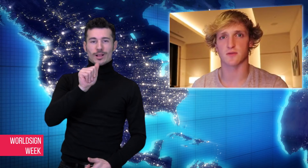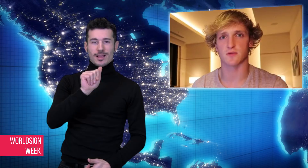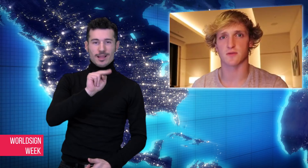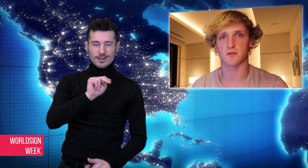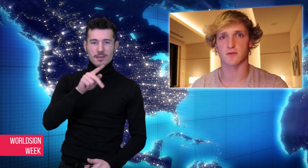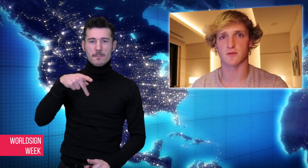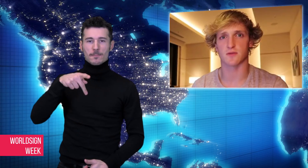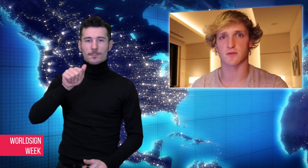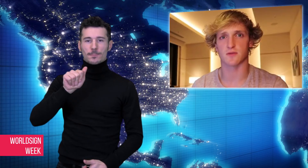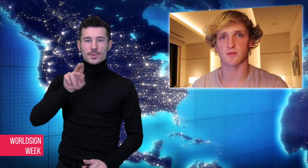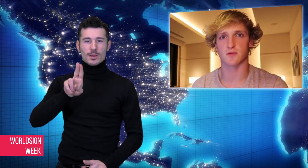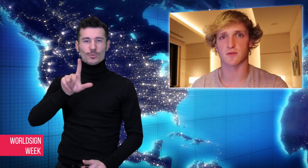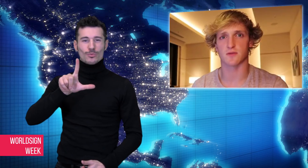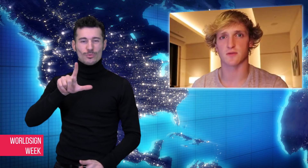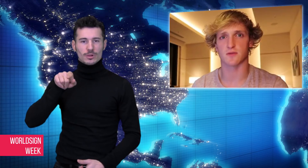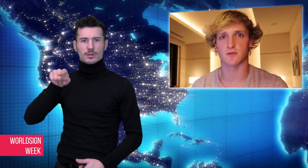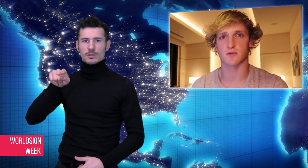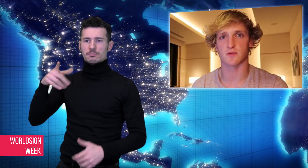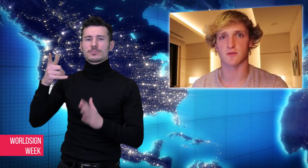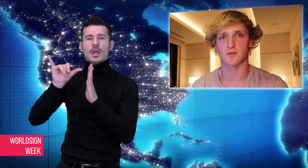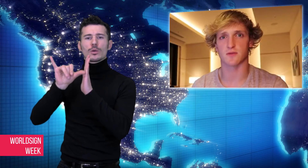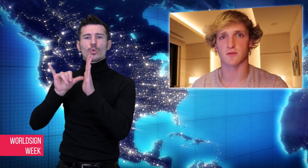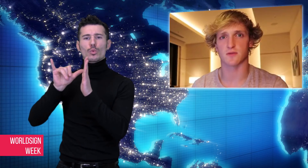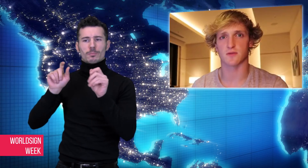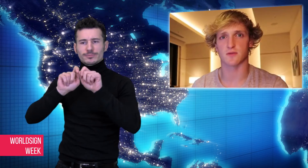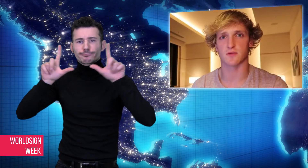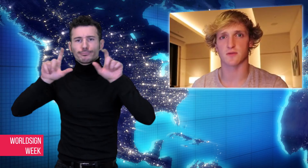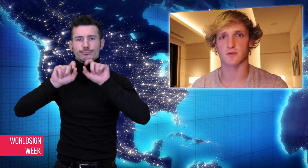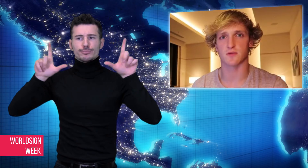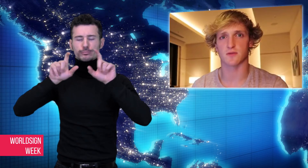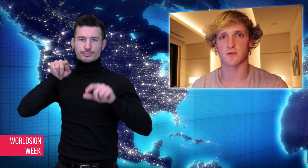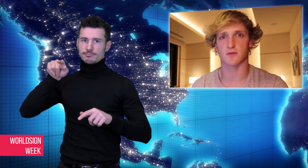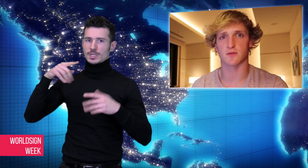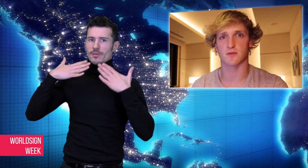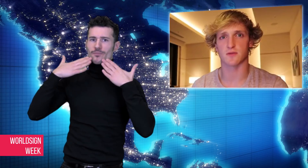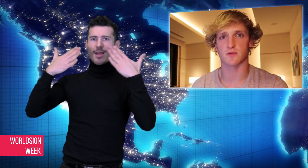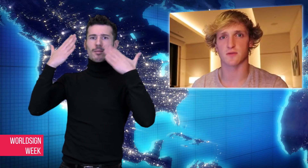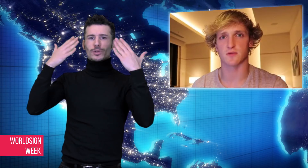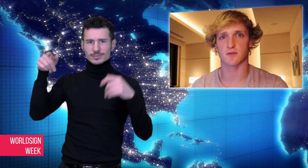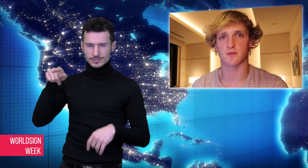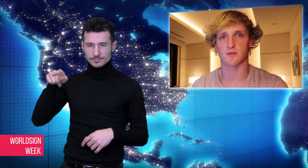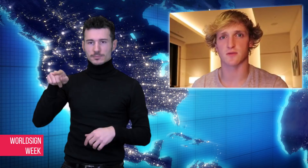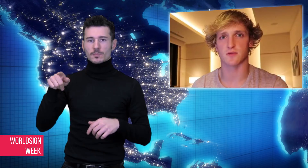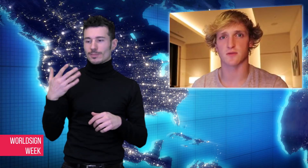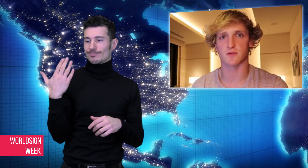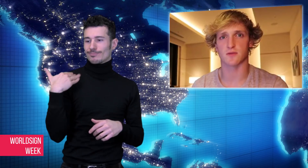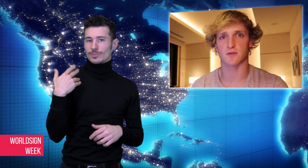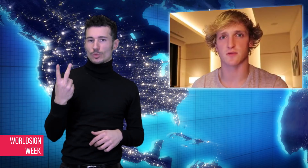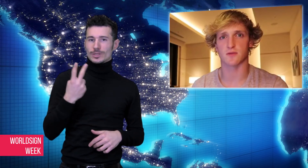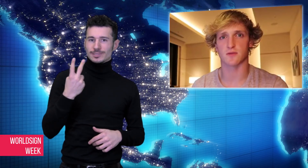vlogger, released a video on Tuesday, apologizing for a earlier video post